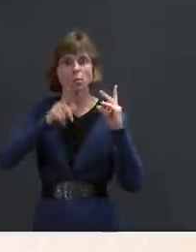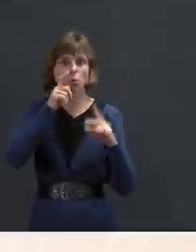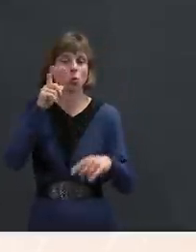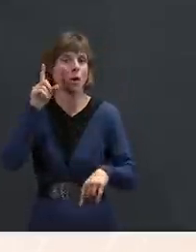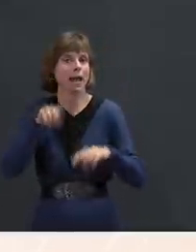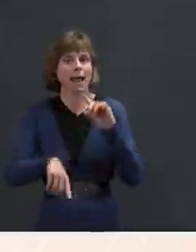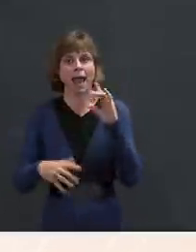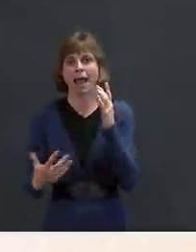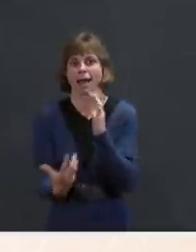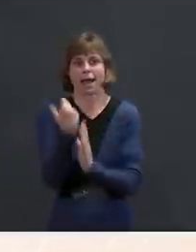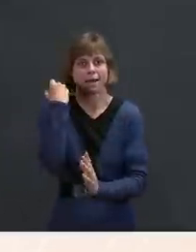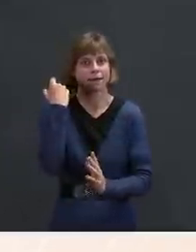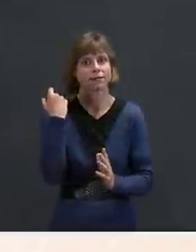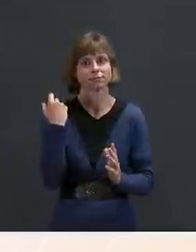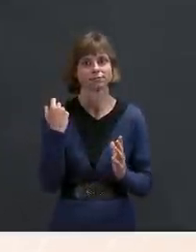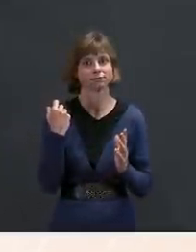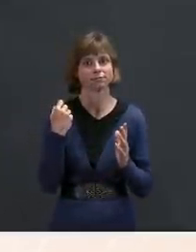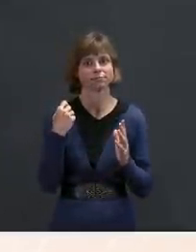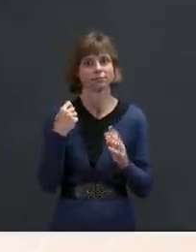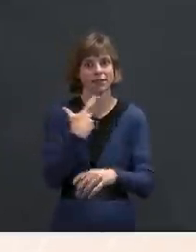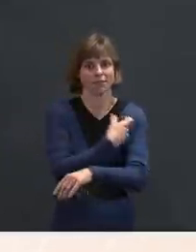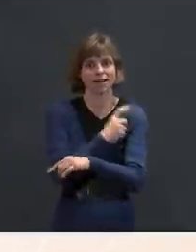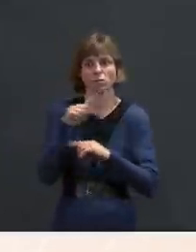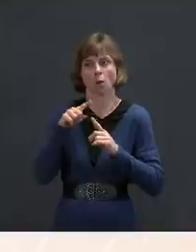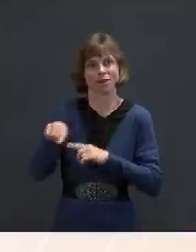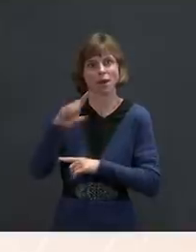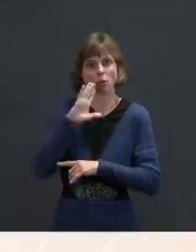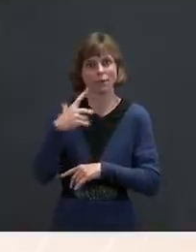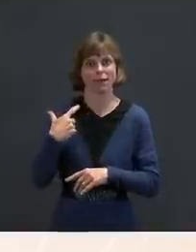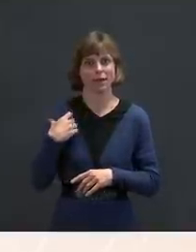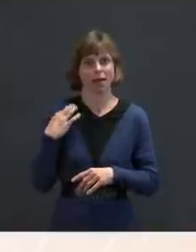and when they'll be eligible. The Press: Okay. And just one more question, if you don't mind.